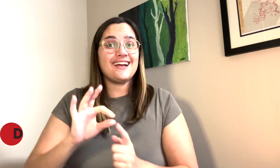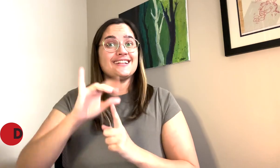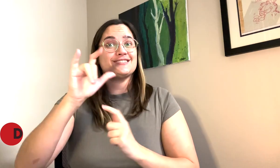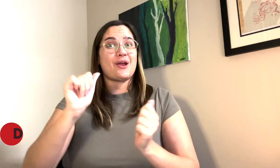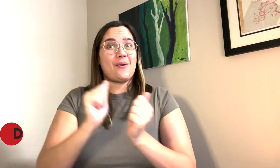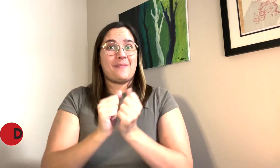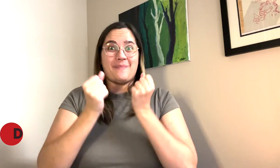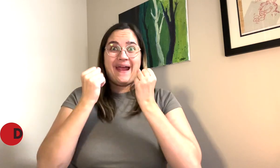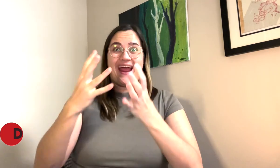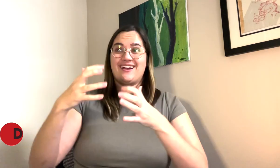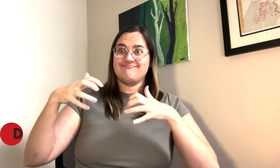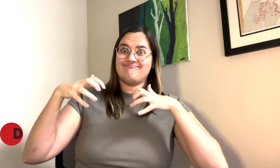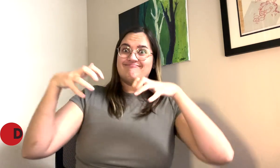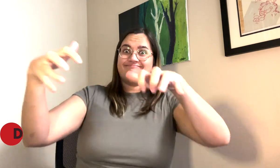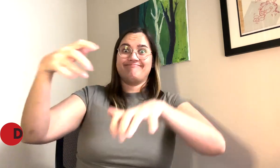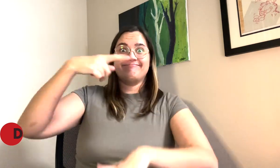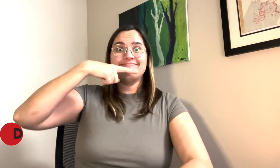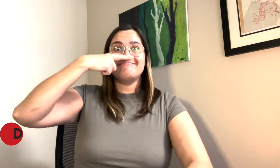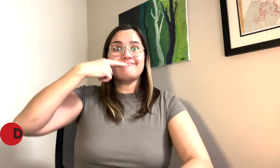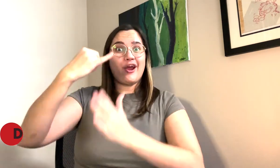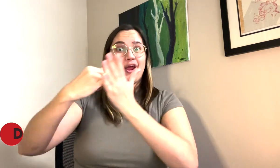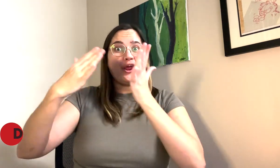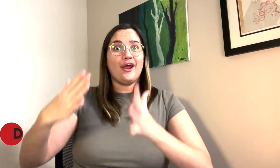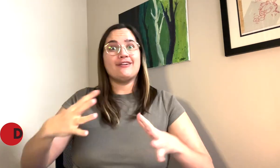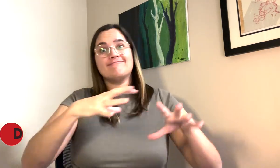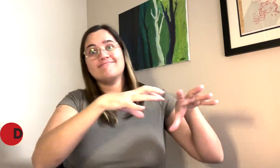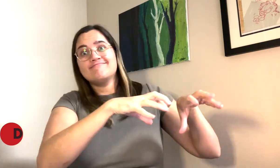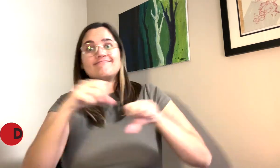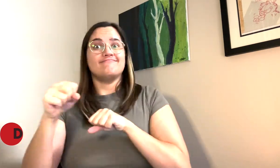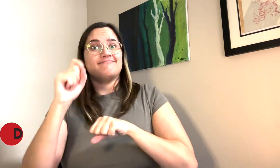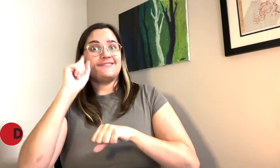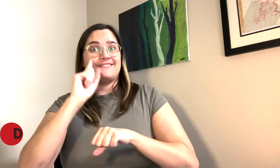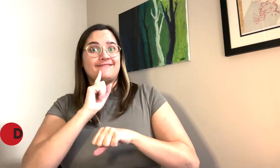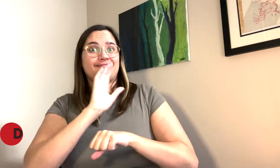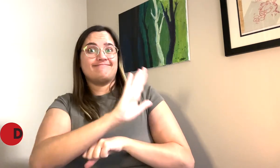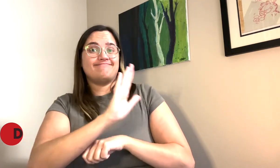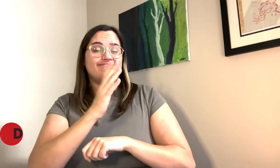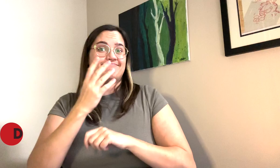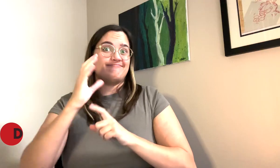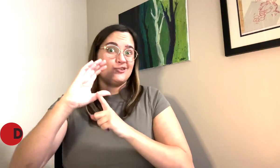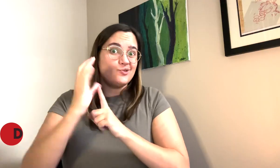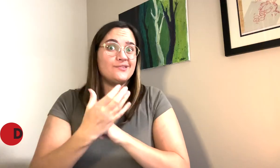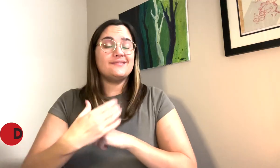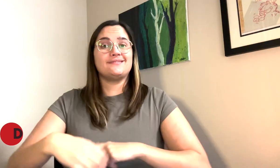our culture and sign language and selling to make